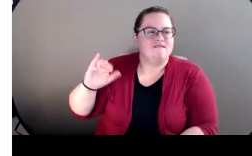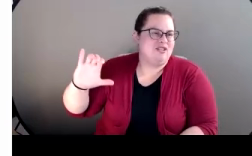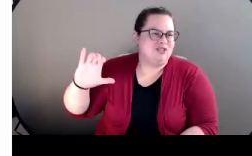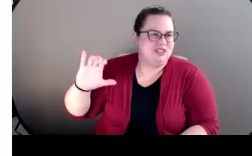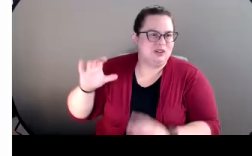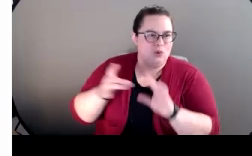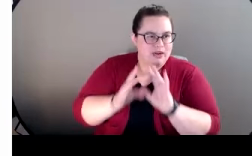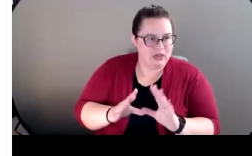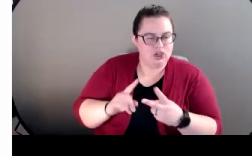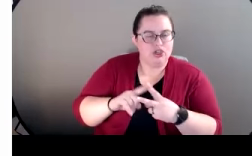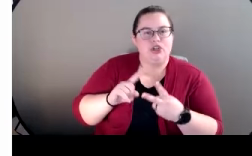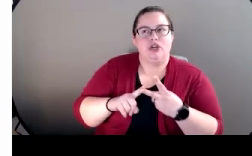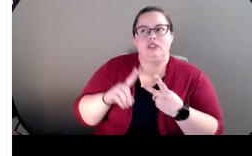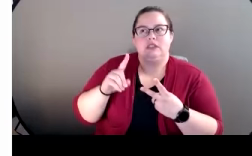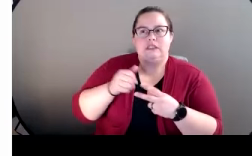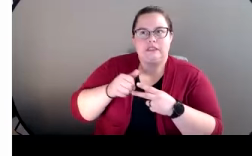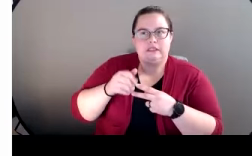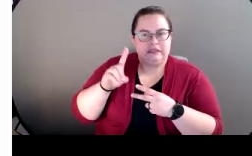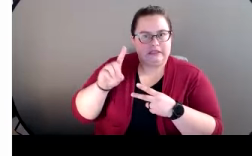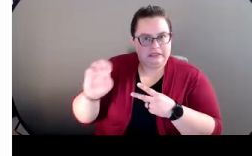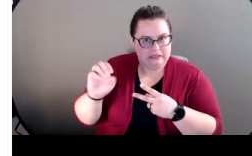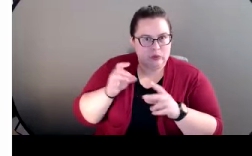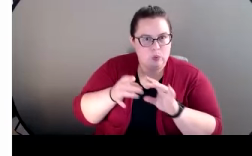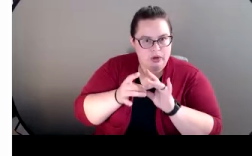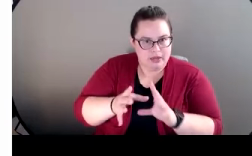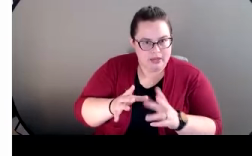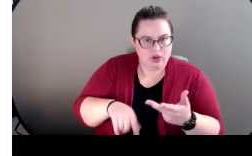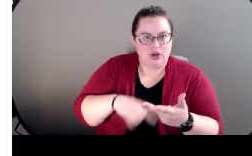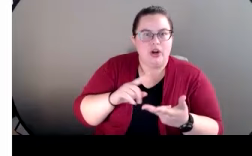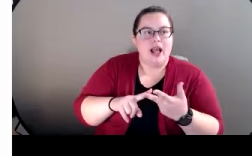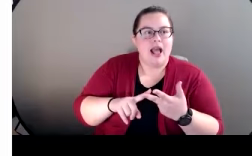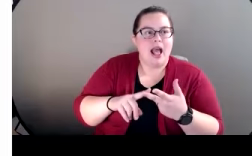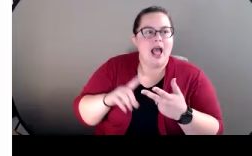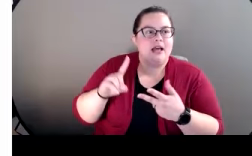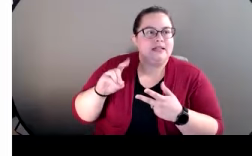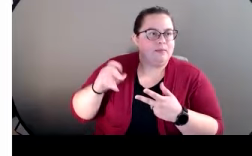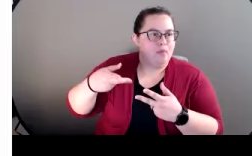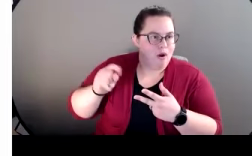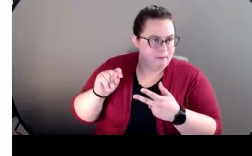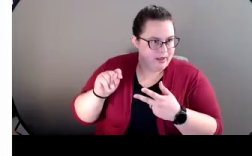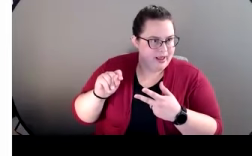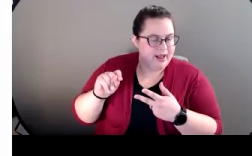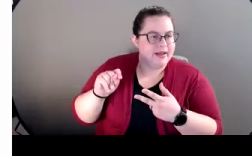And then I'm also serving as department chair of EMLS/Linguistics.